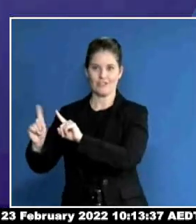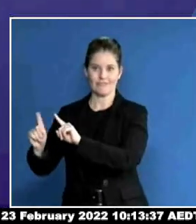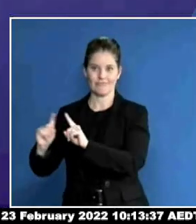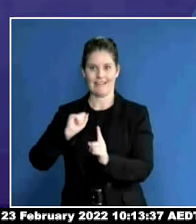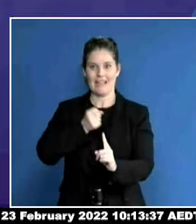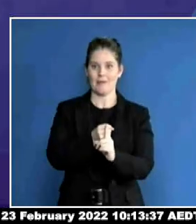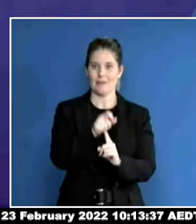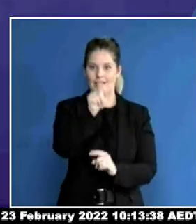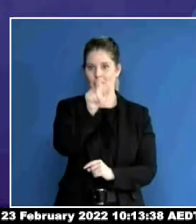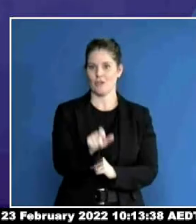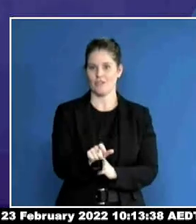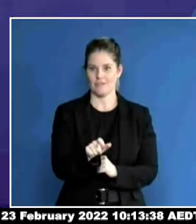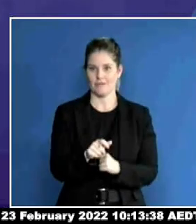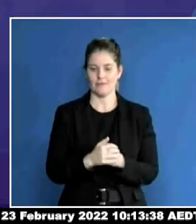Nothing in this realm is simple.